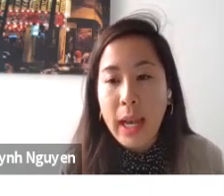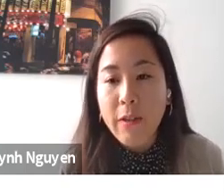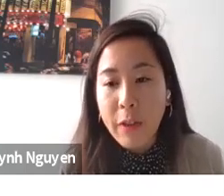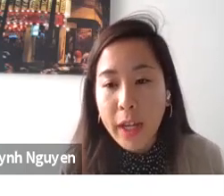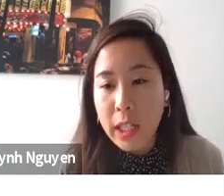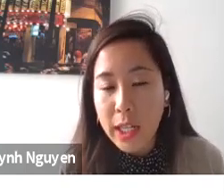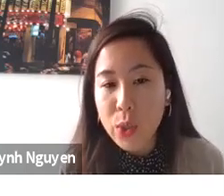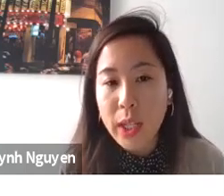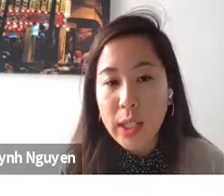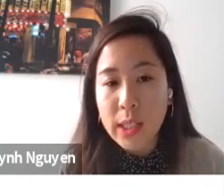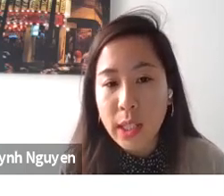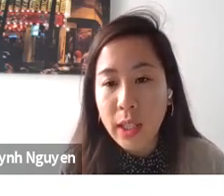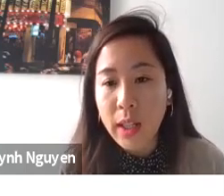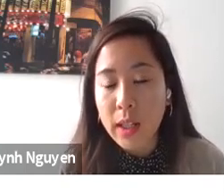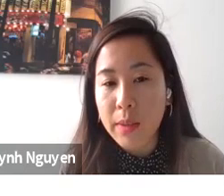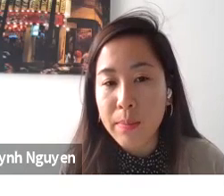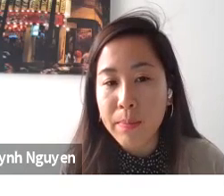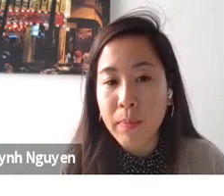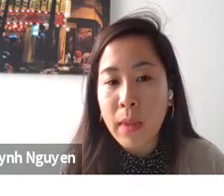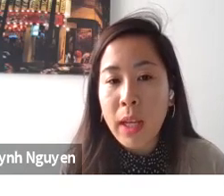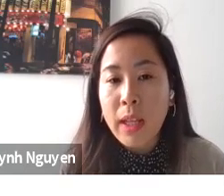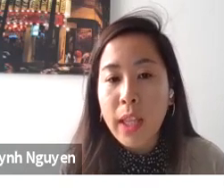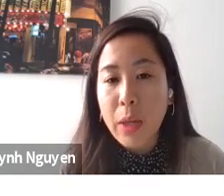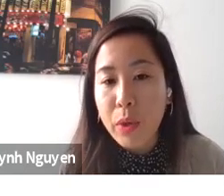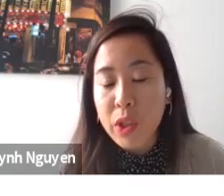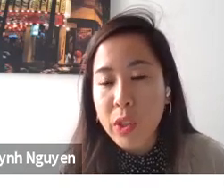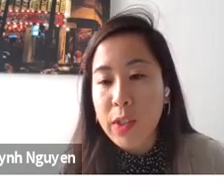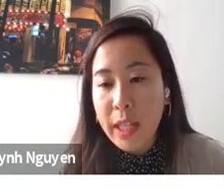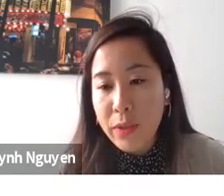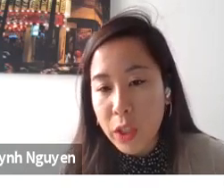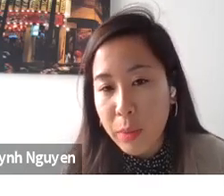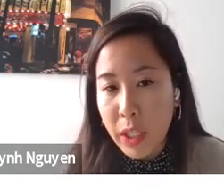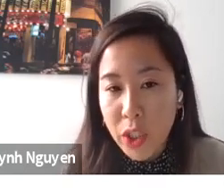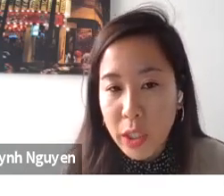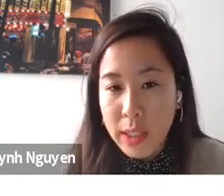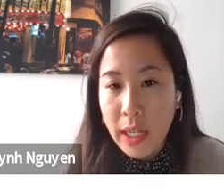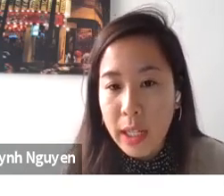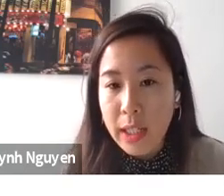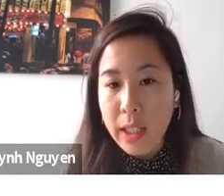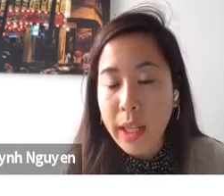And finally, as you can see, the importance of self determination as highlighted